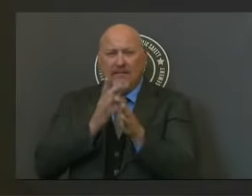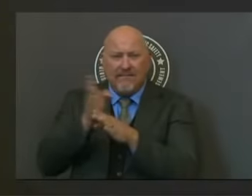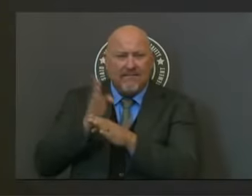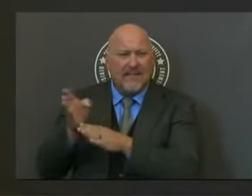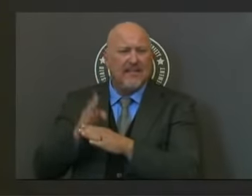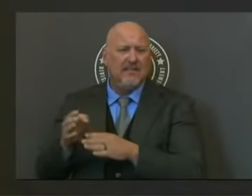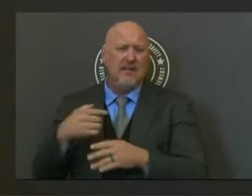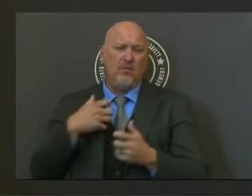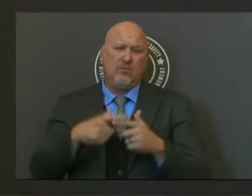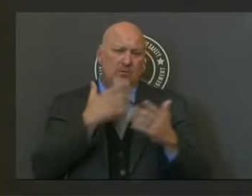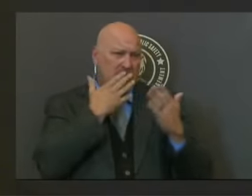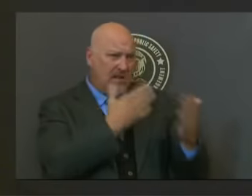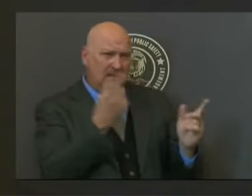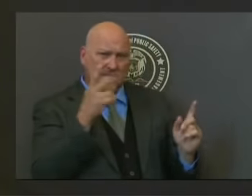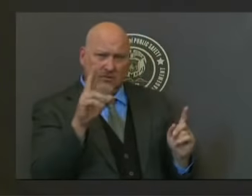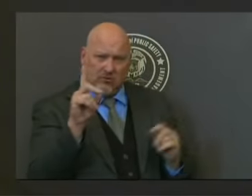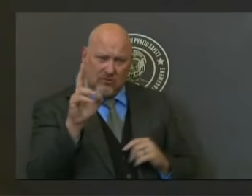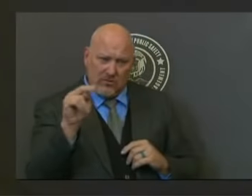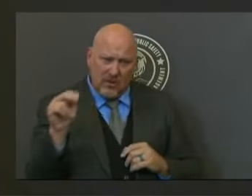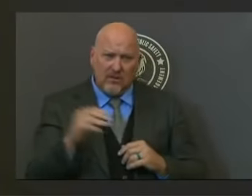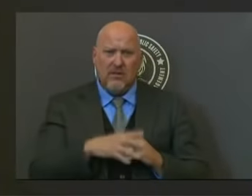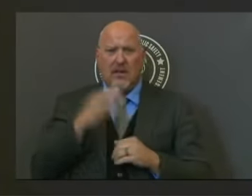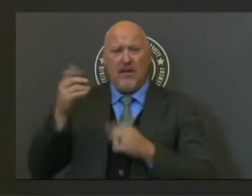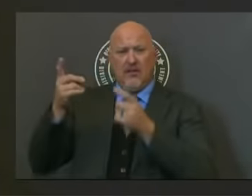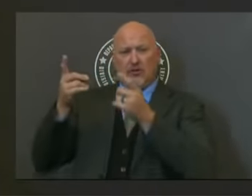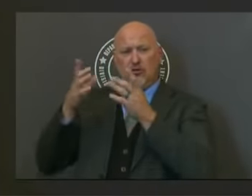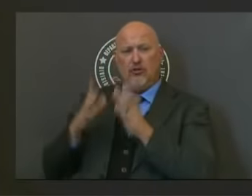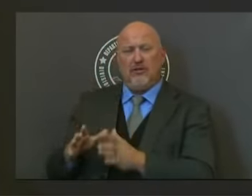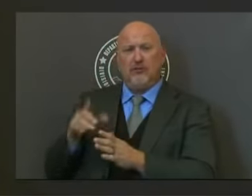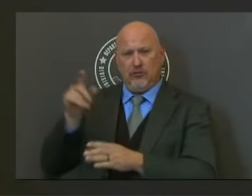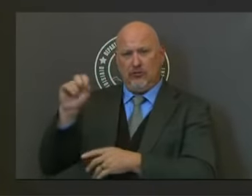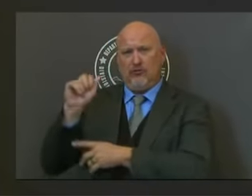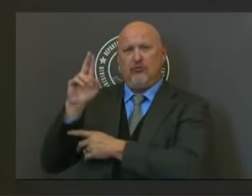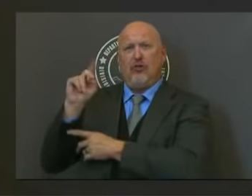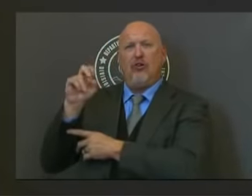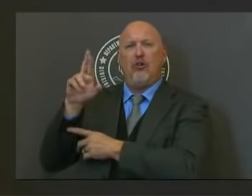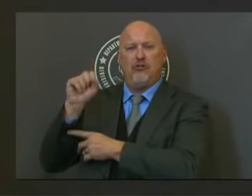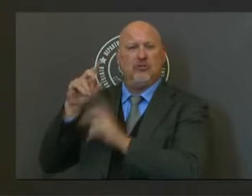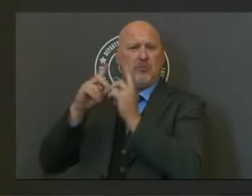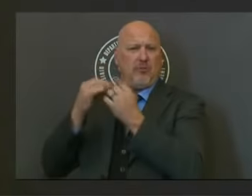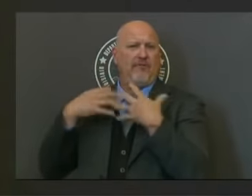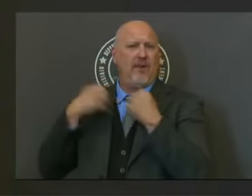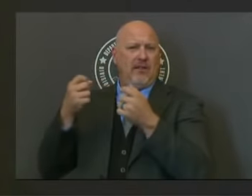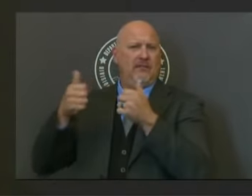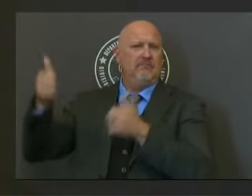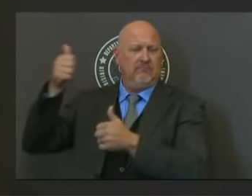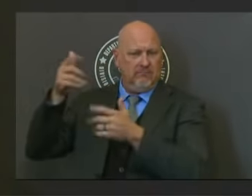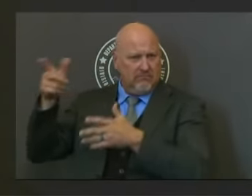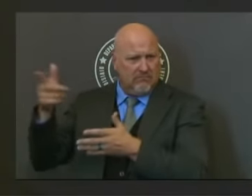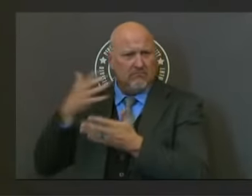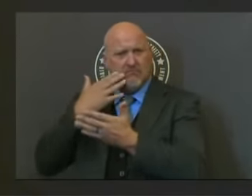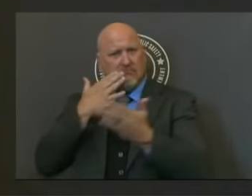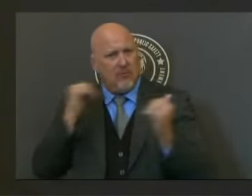Saunders for your